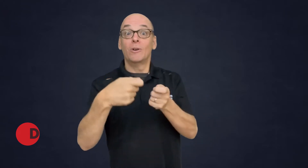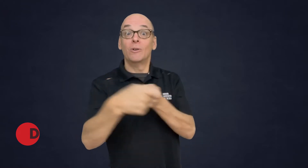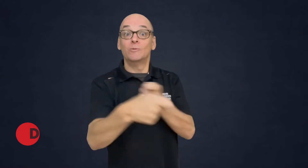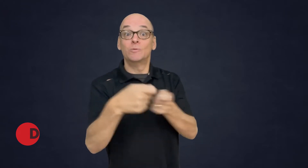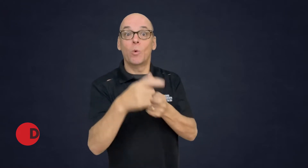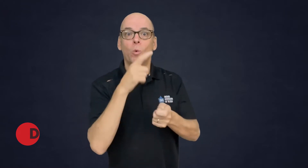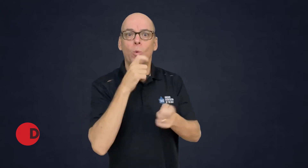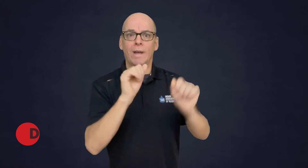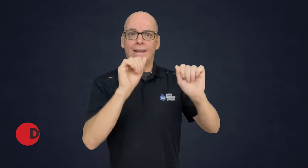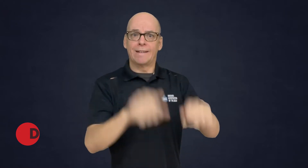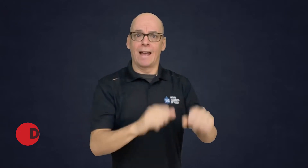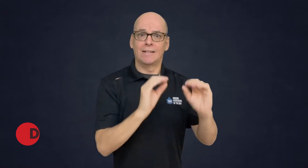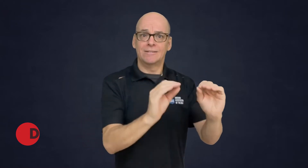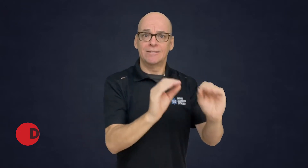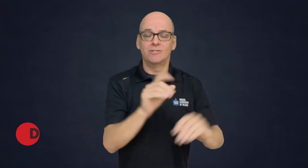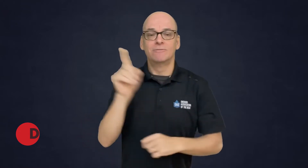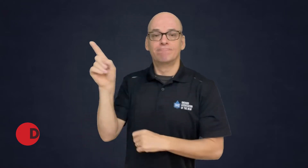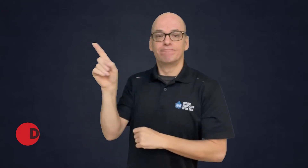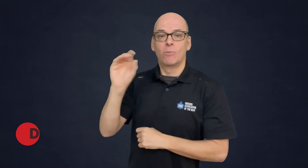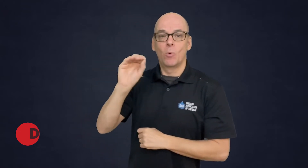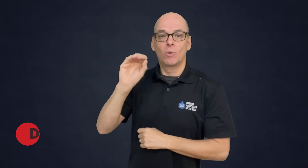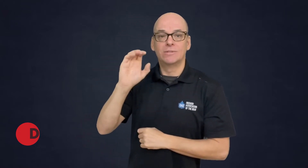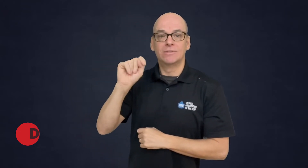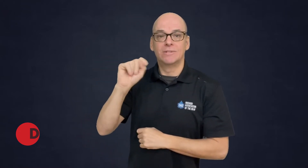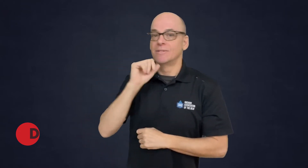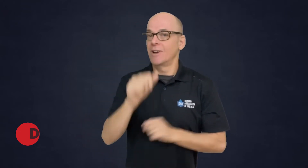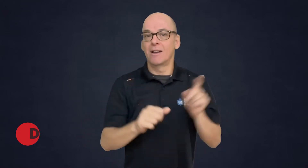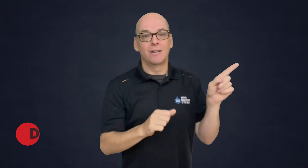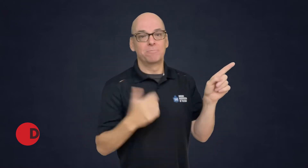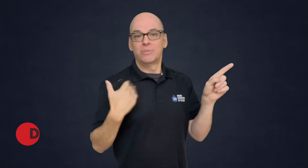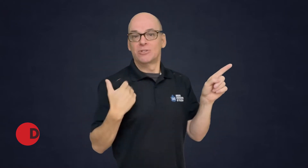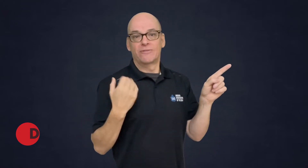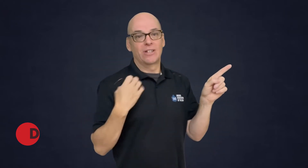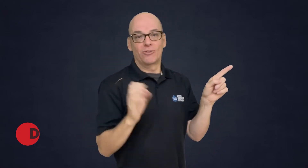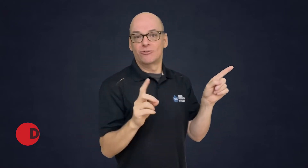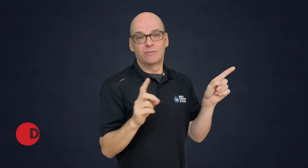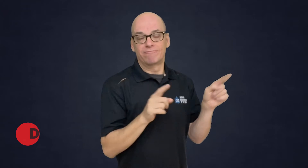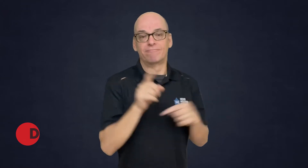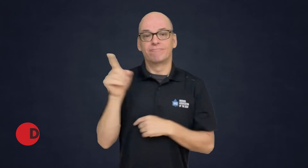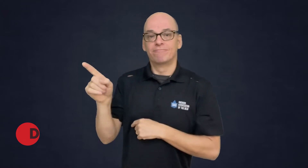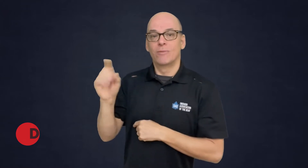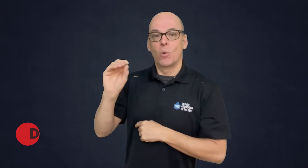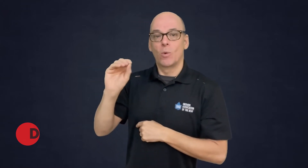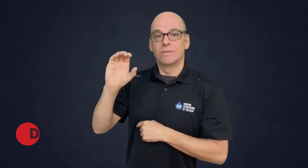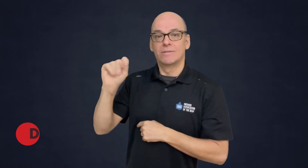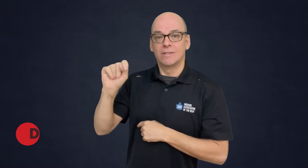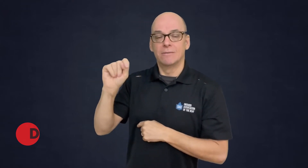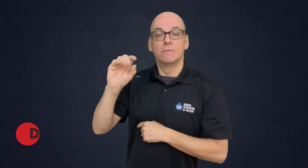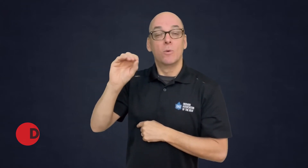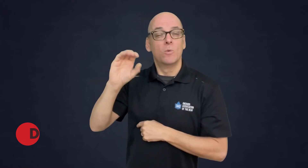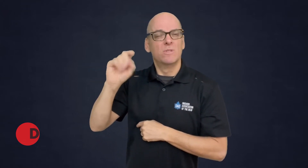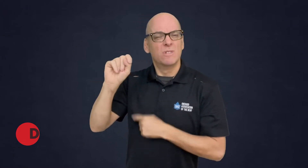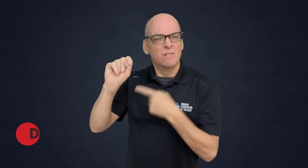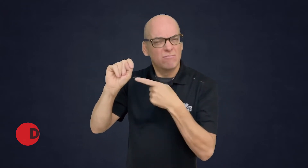Who controls who can teach it? OCT, not the Minister of Education.